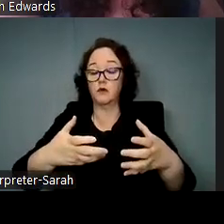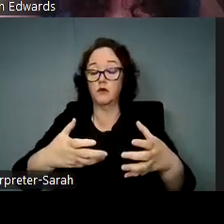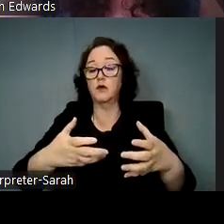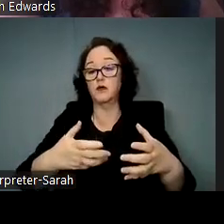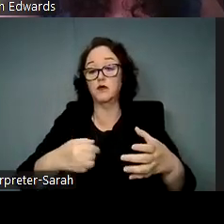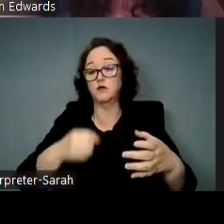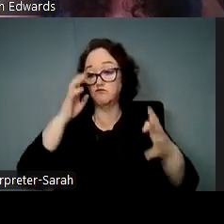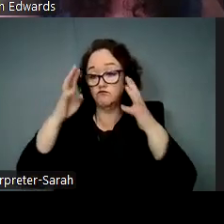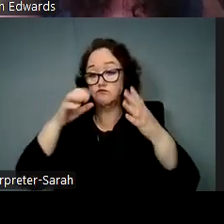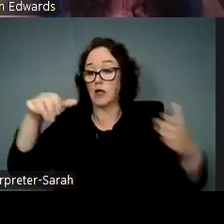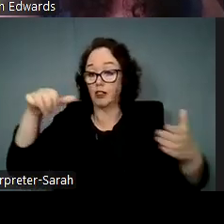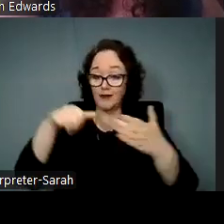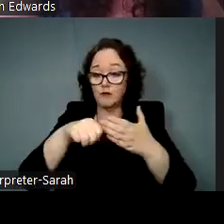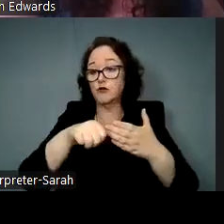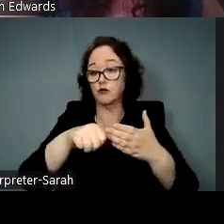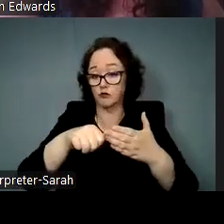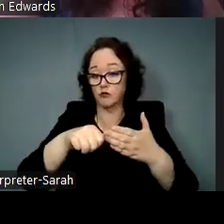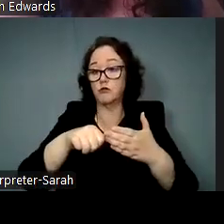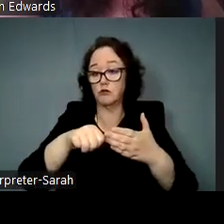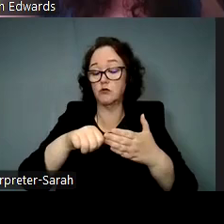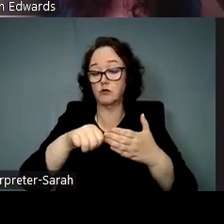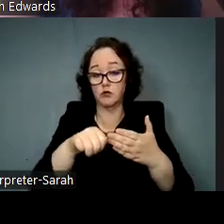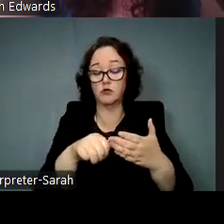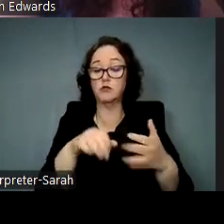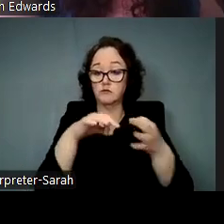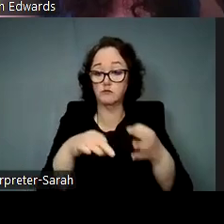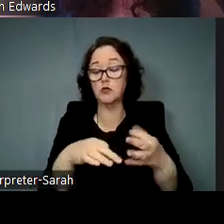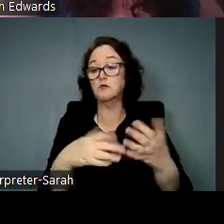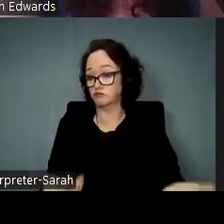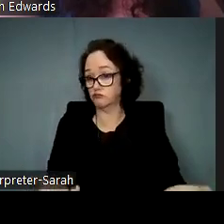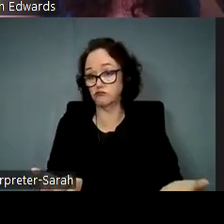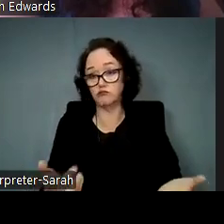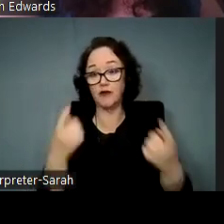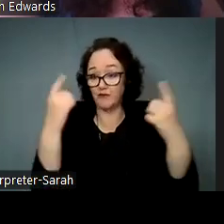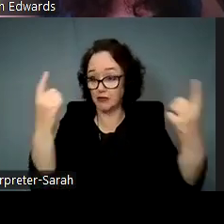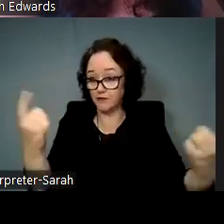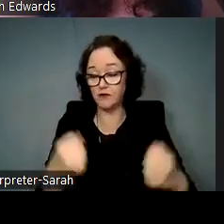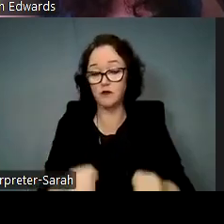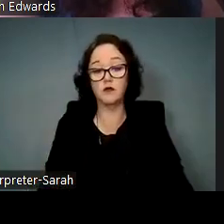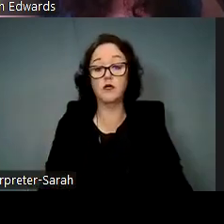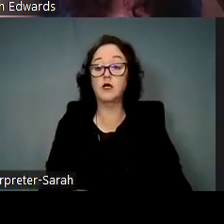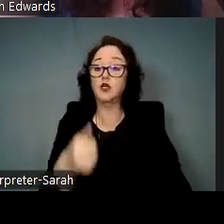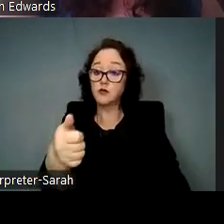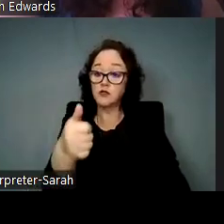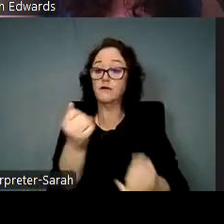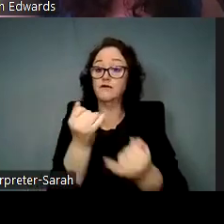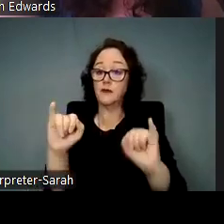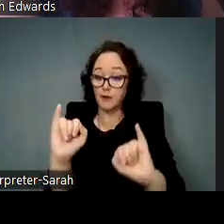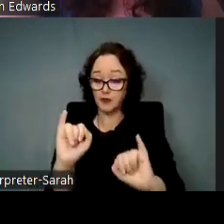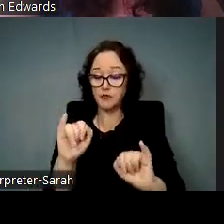sign-on letter, that's effective. Commenting on your own is also effective. At this point―you used to be able to